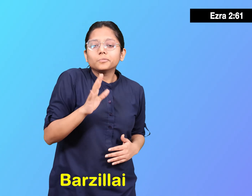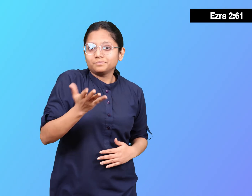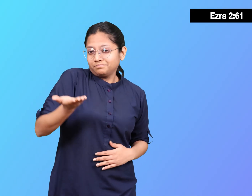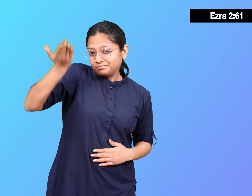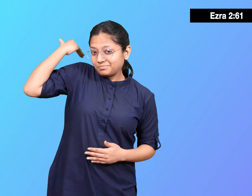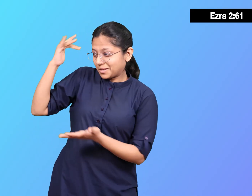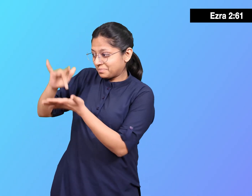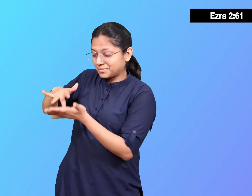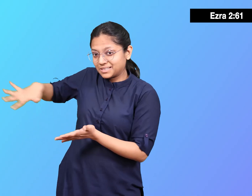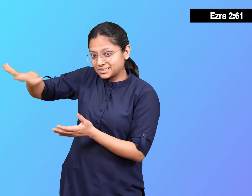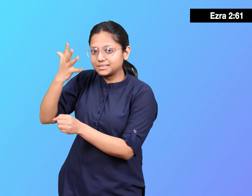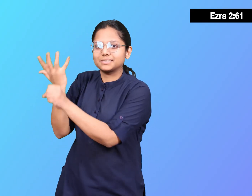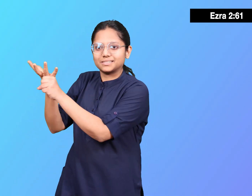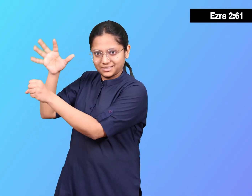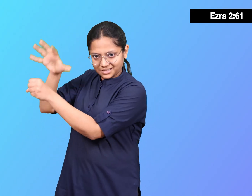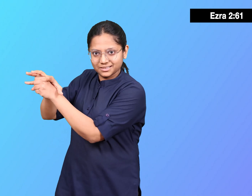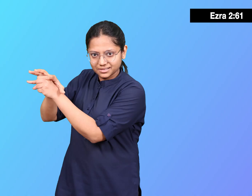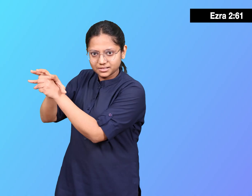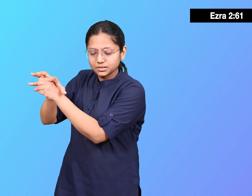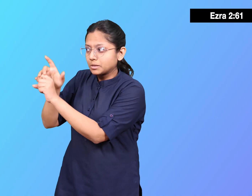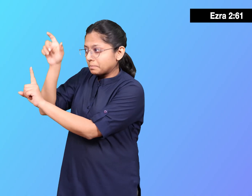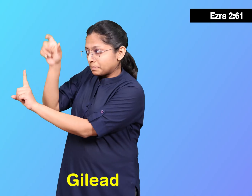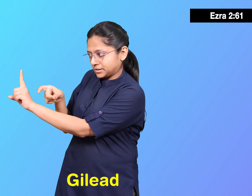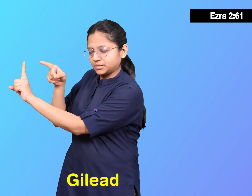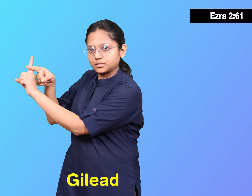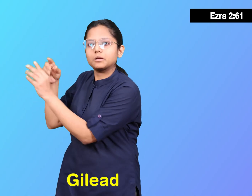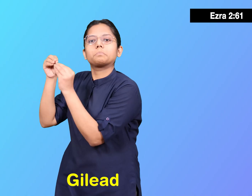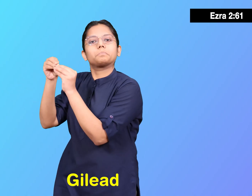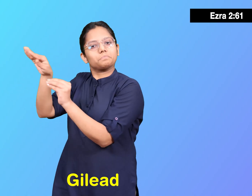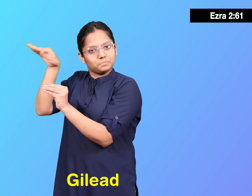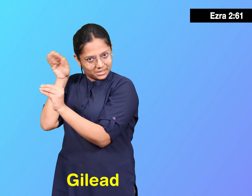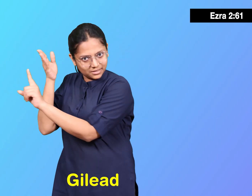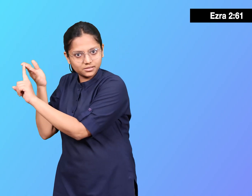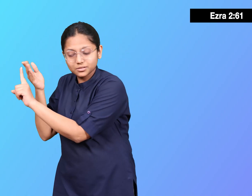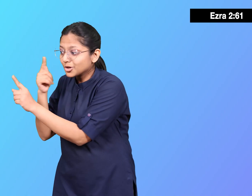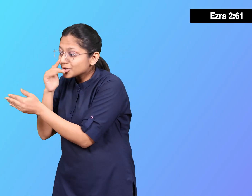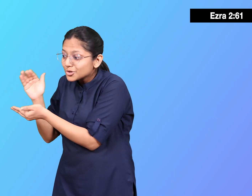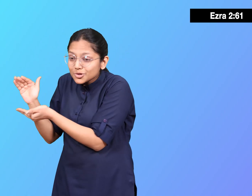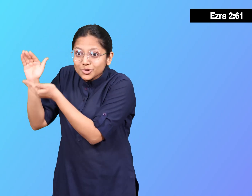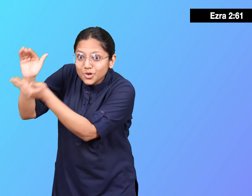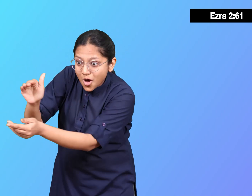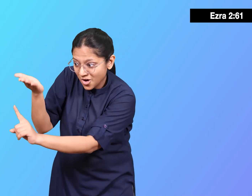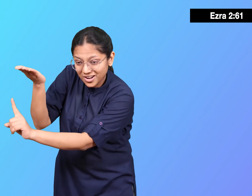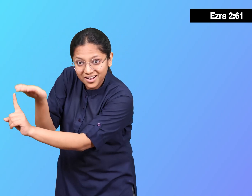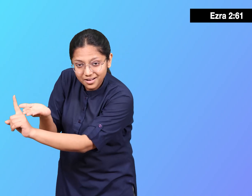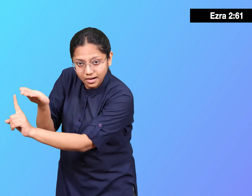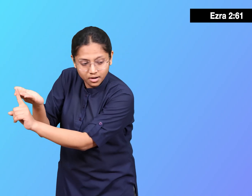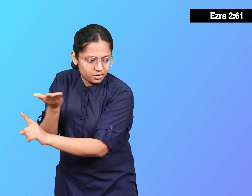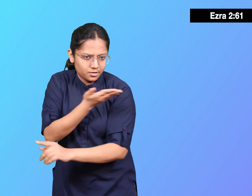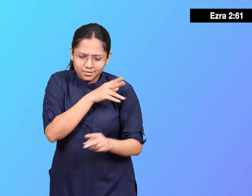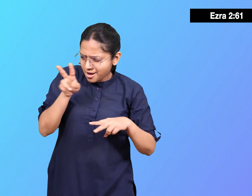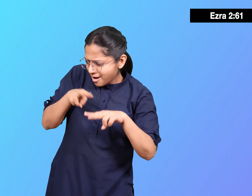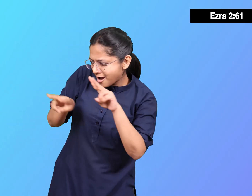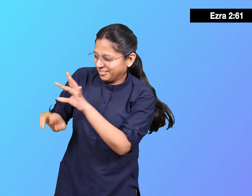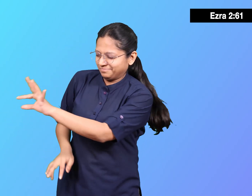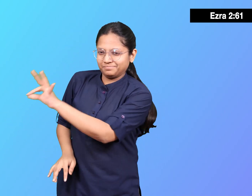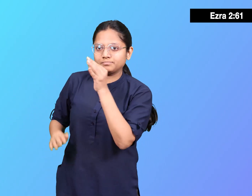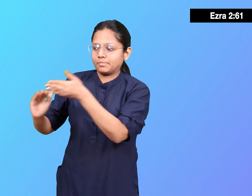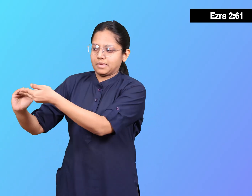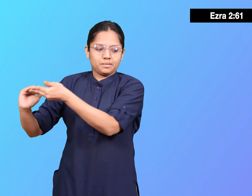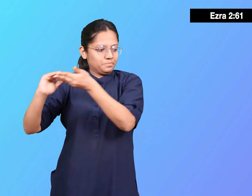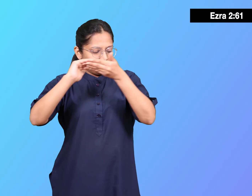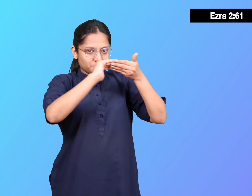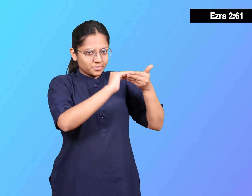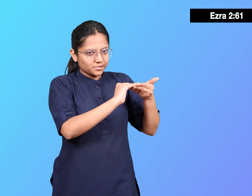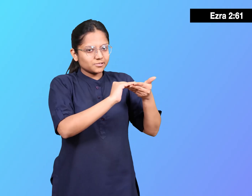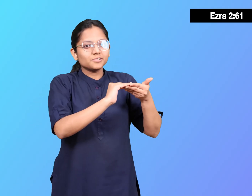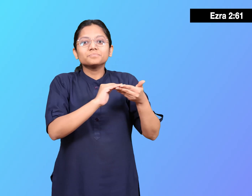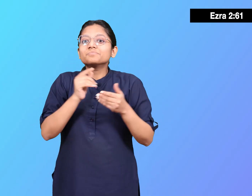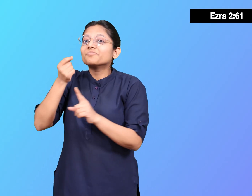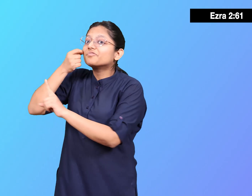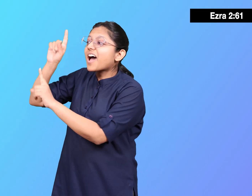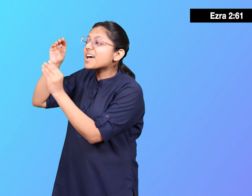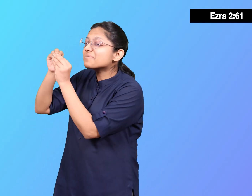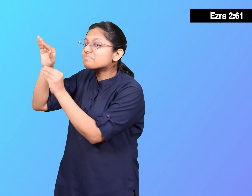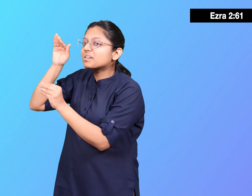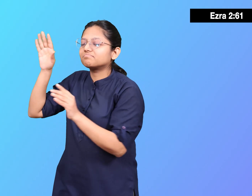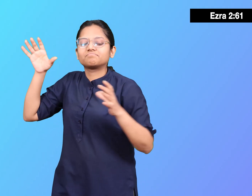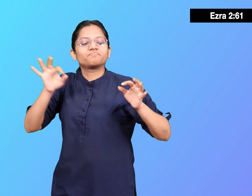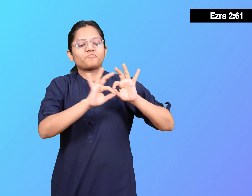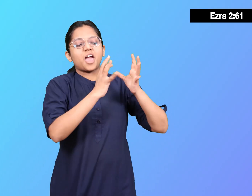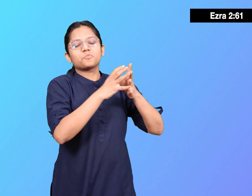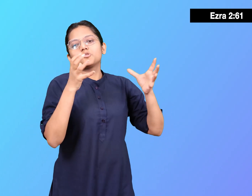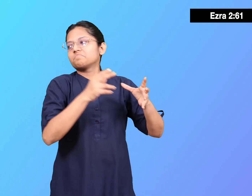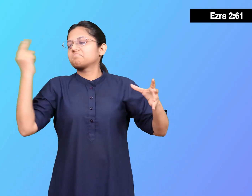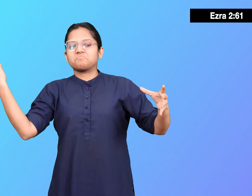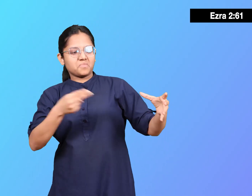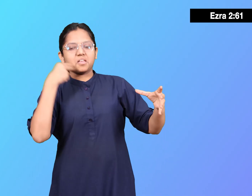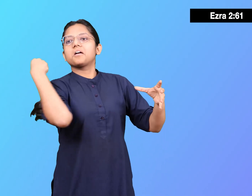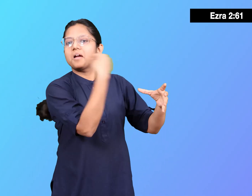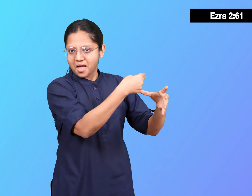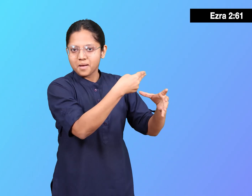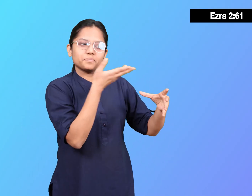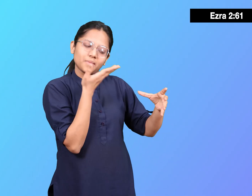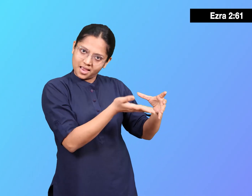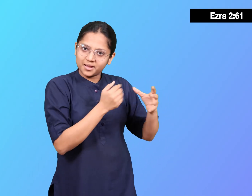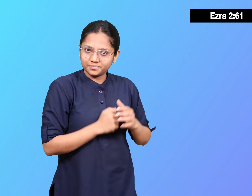who was given this name because he married a daughter of Barzillai from Gilead.